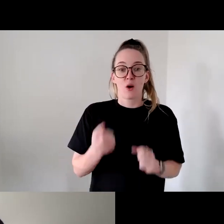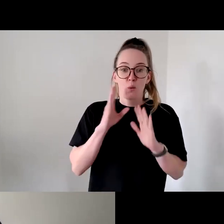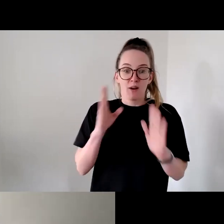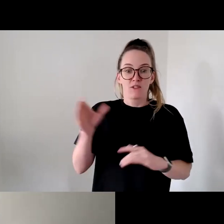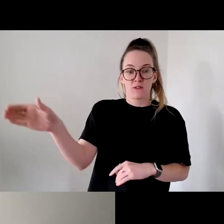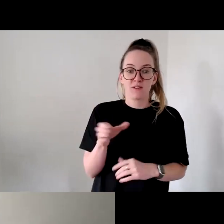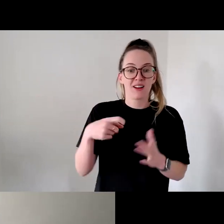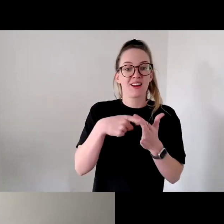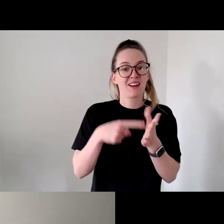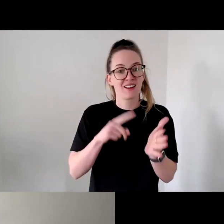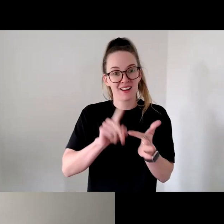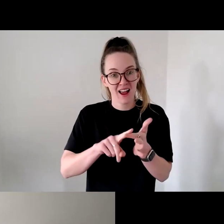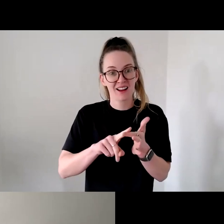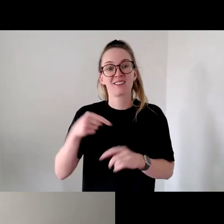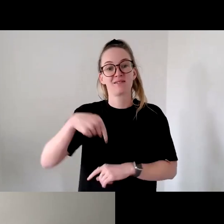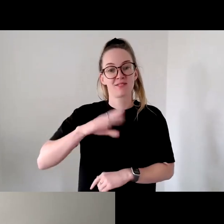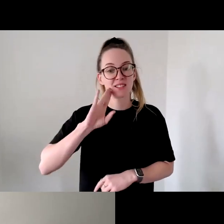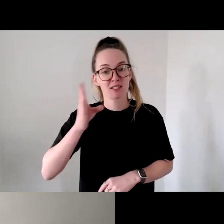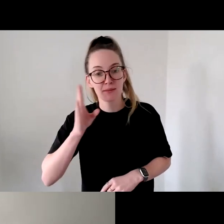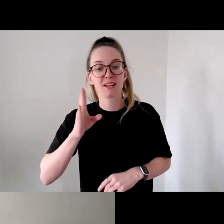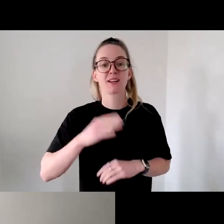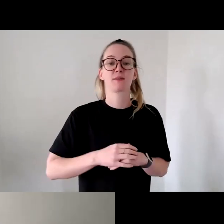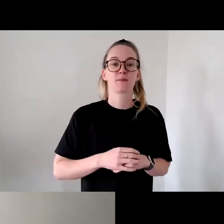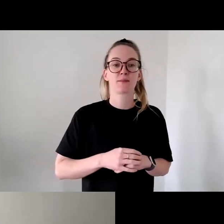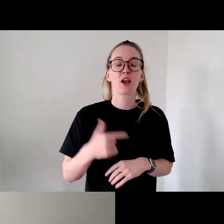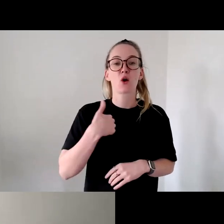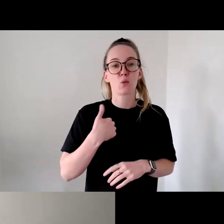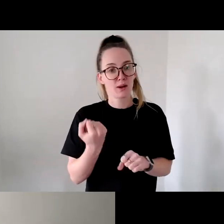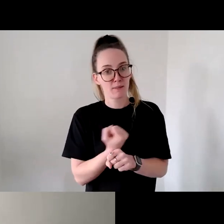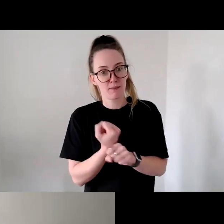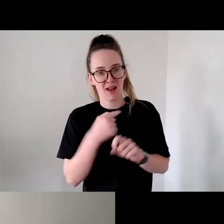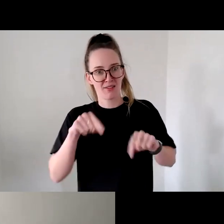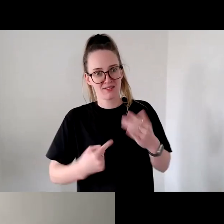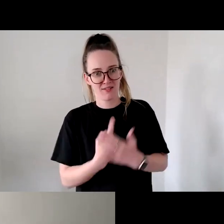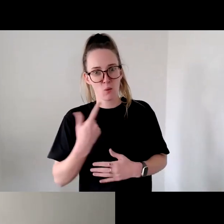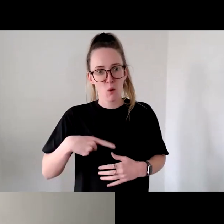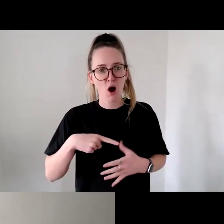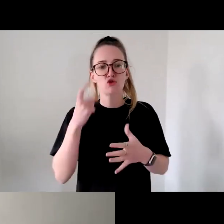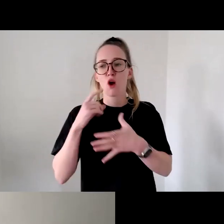fantastic. That was designed to create a place for people to connect, to unpack and understand